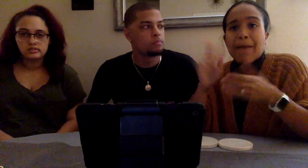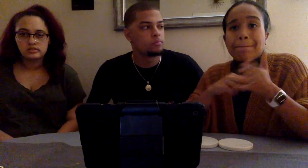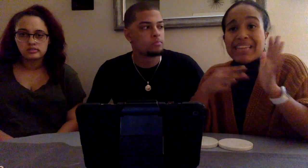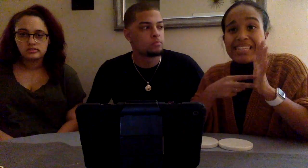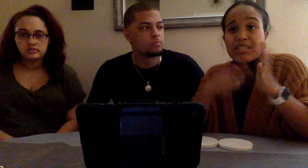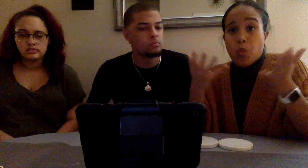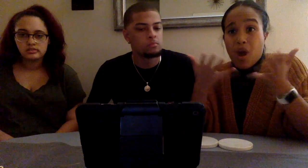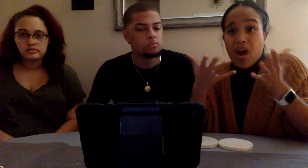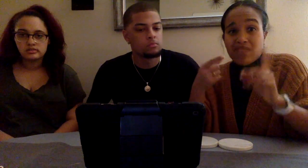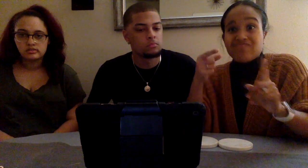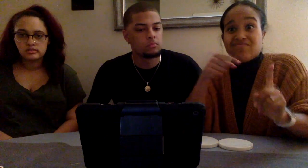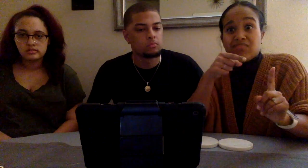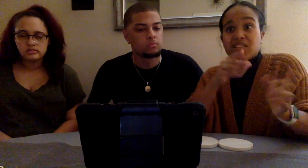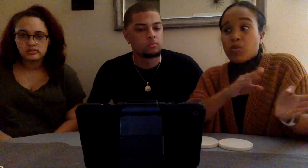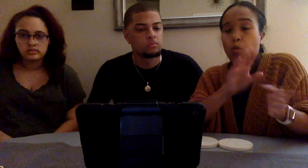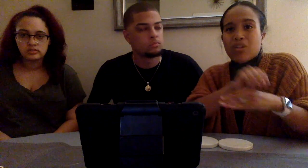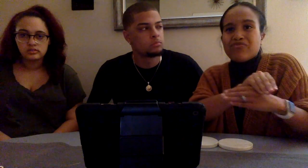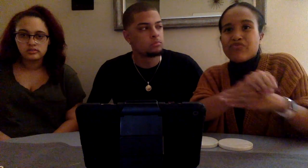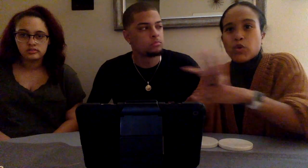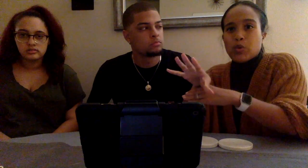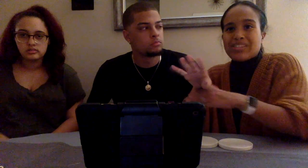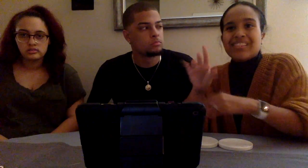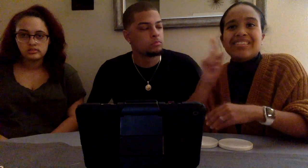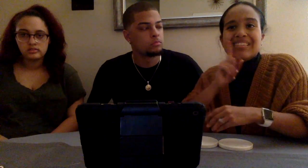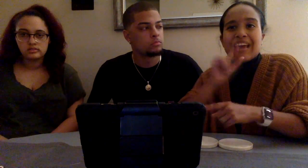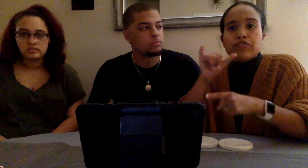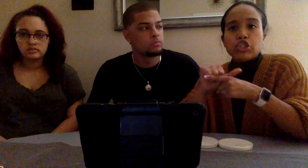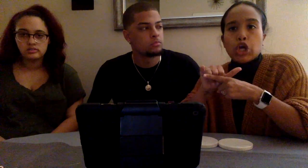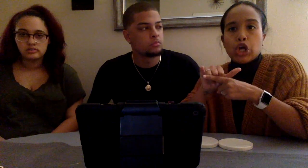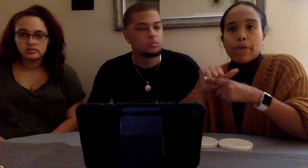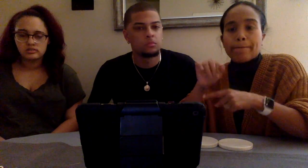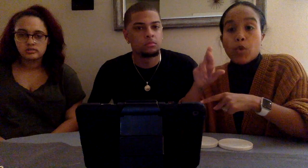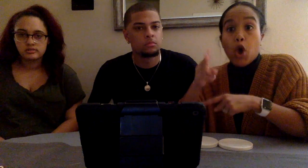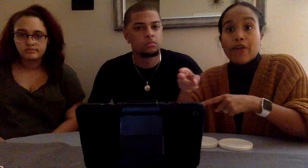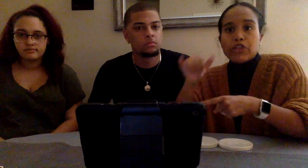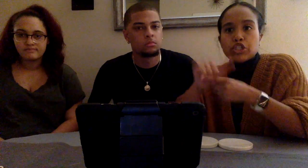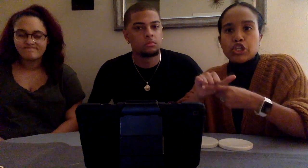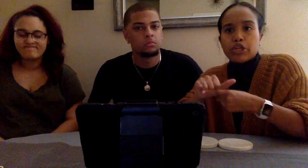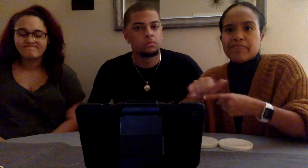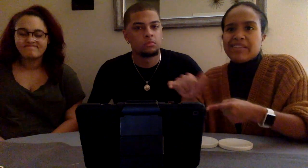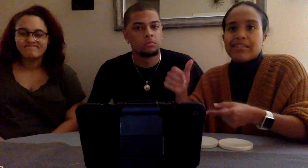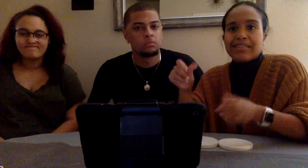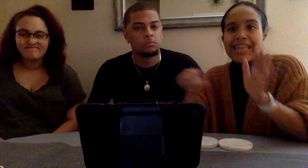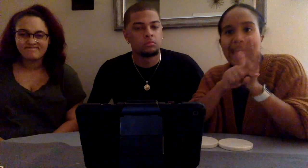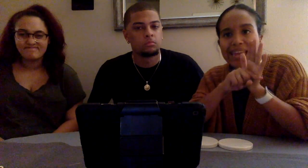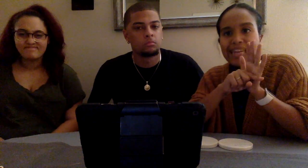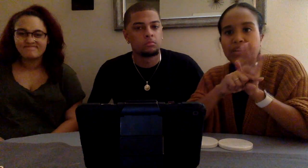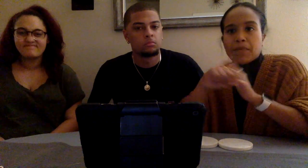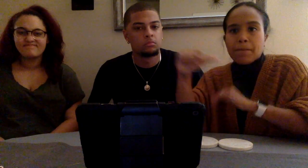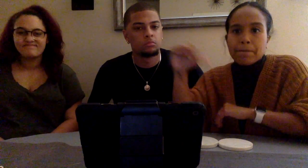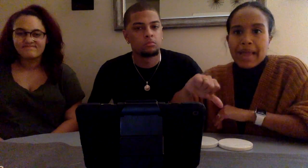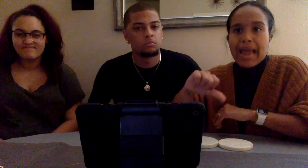That means it will affect these terms, Deaf and HOH, as negative and bad.